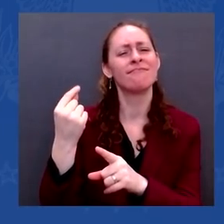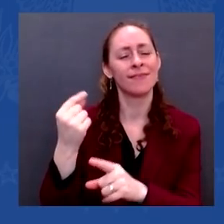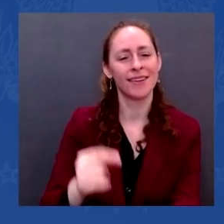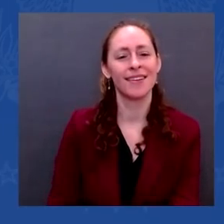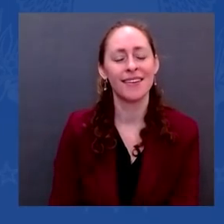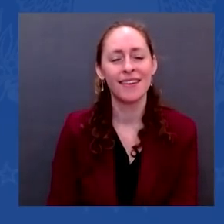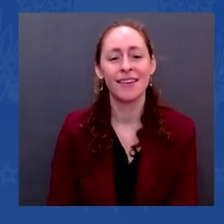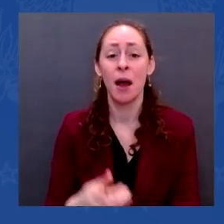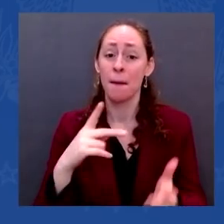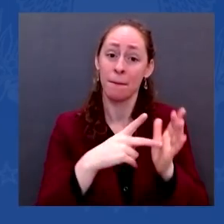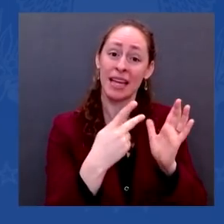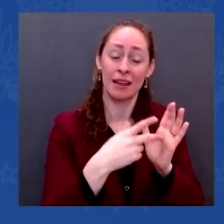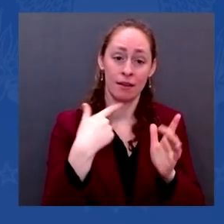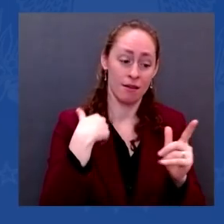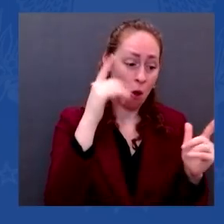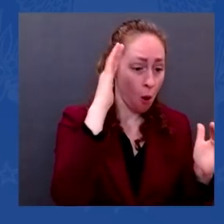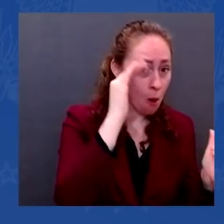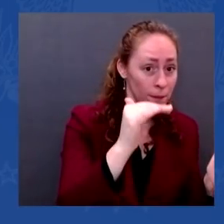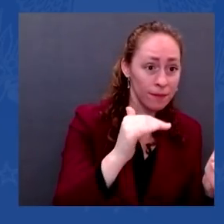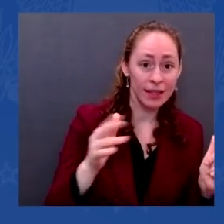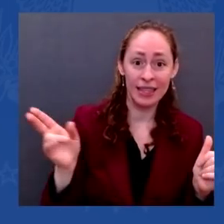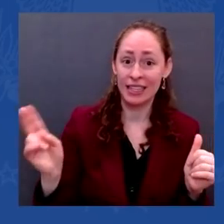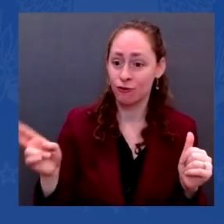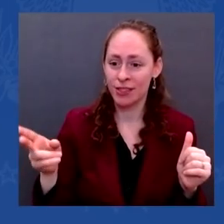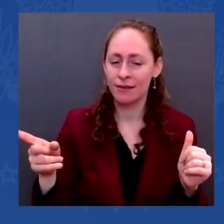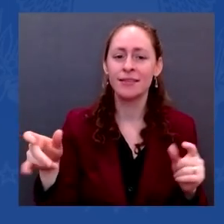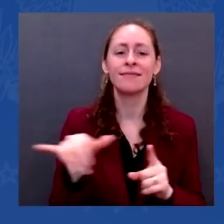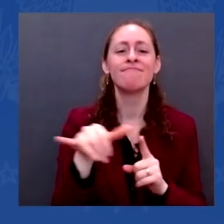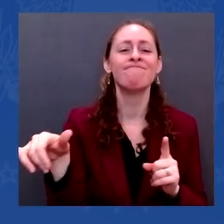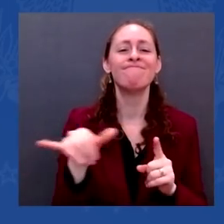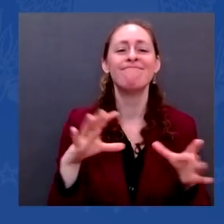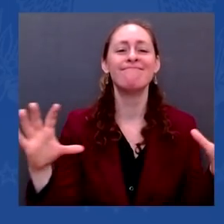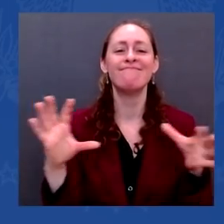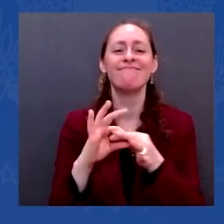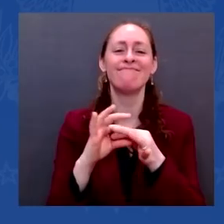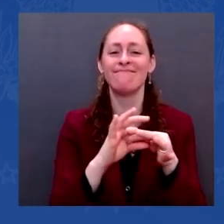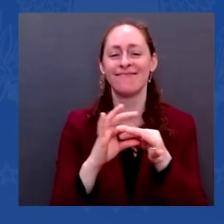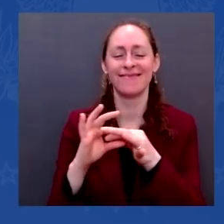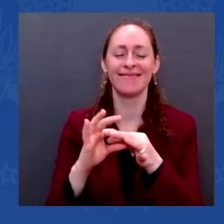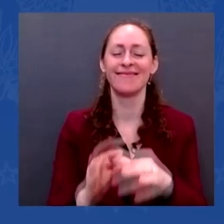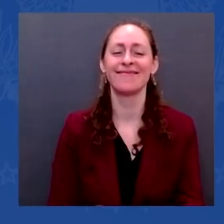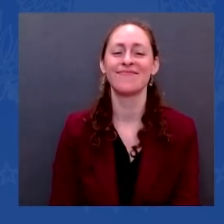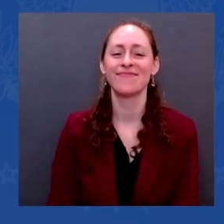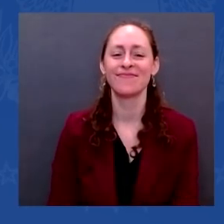The division has become so palpable, not just here, but around the world.